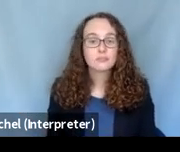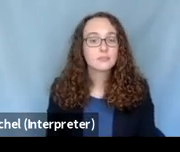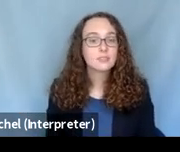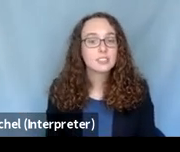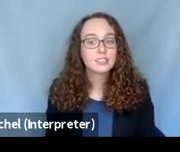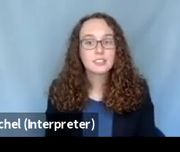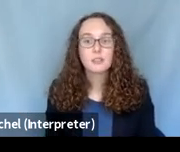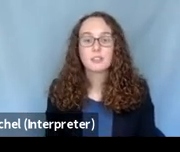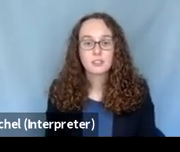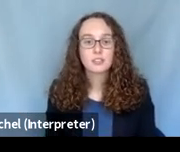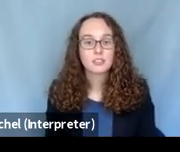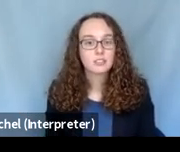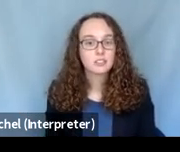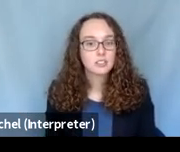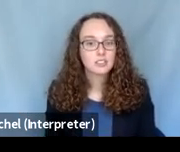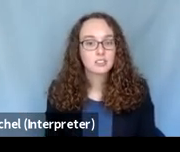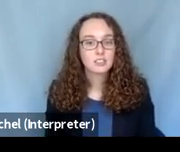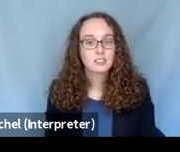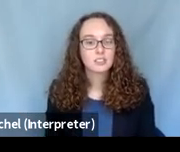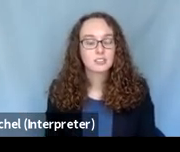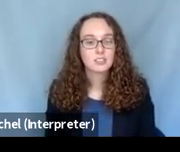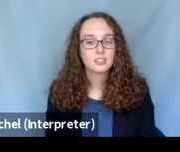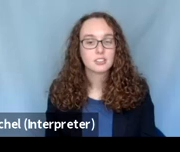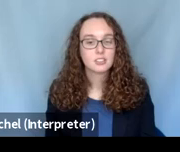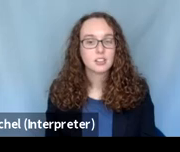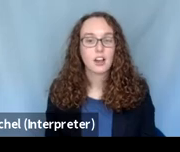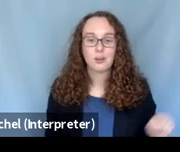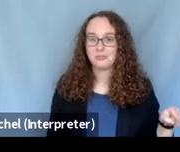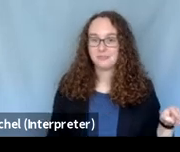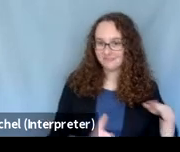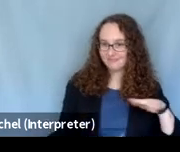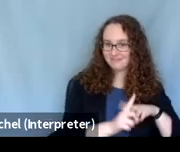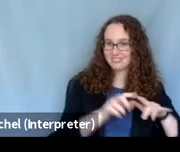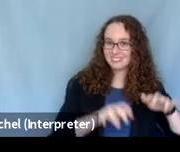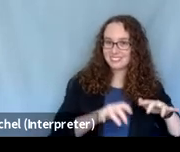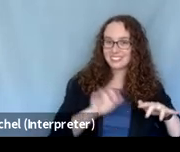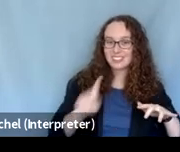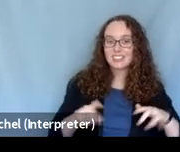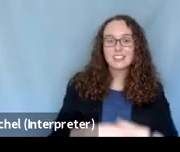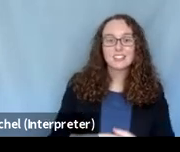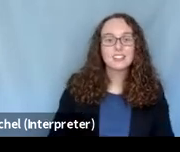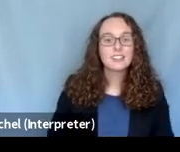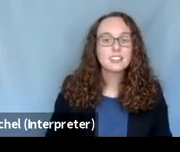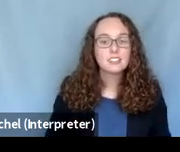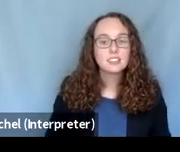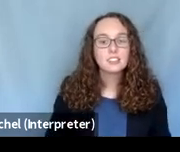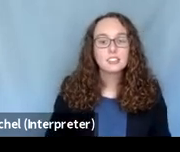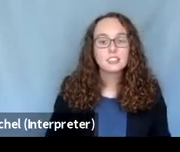Okay, here's another question. "Where would I find on campus or campus-based jobs